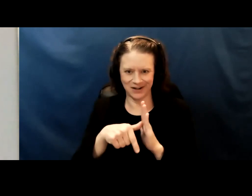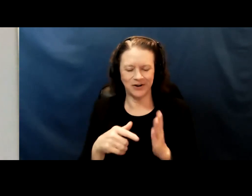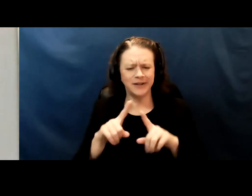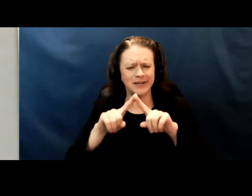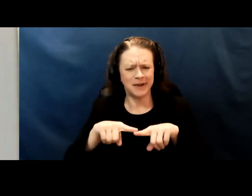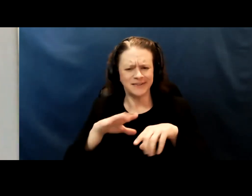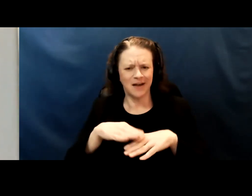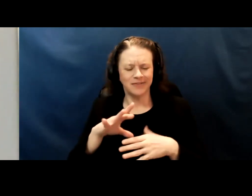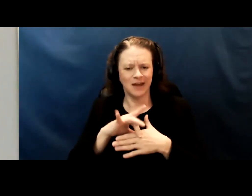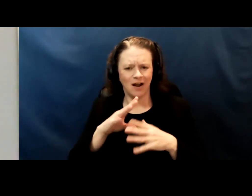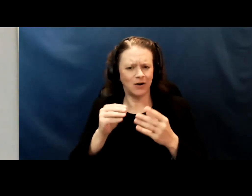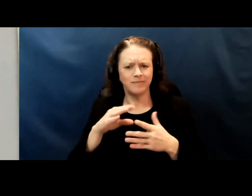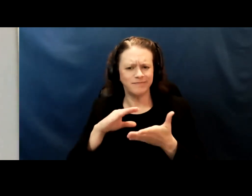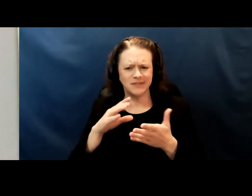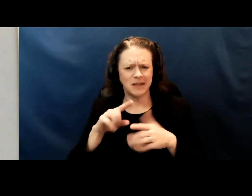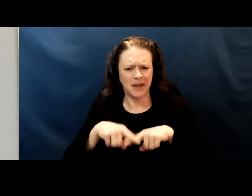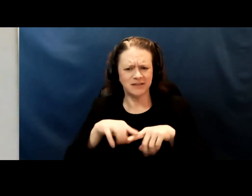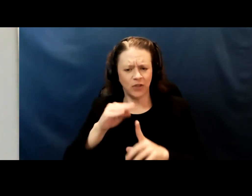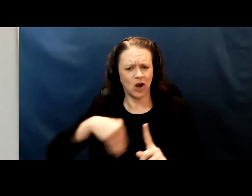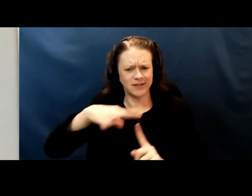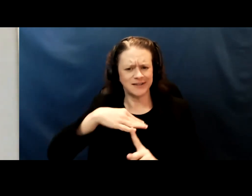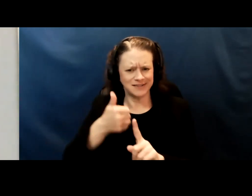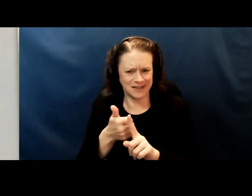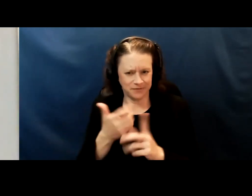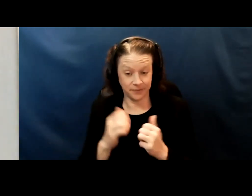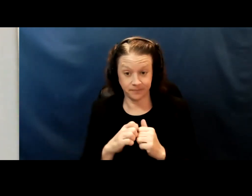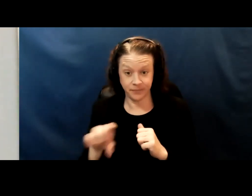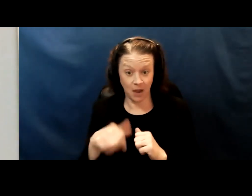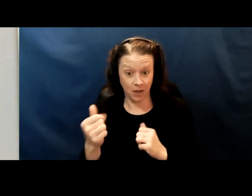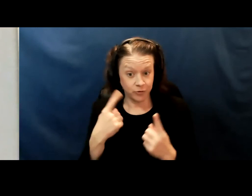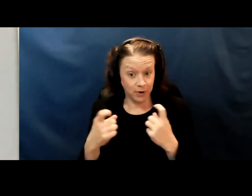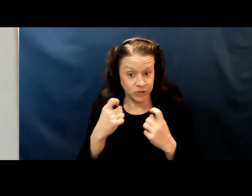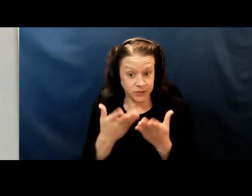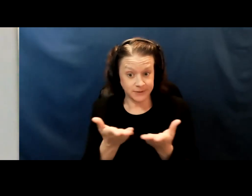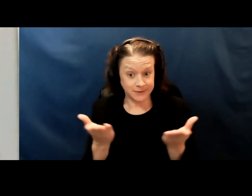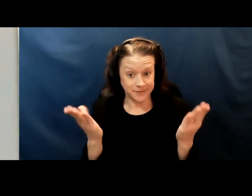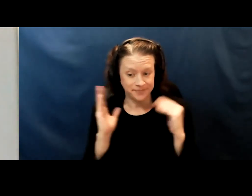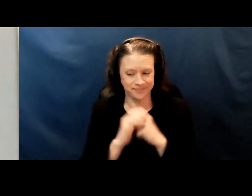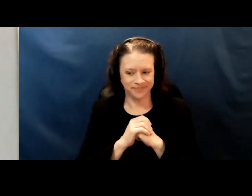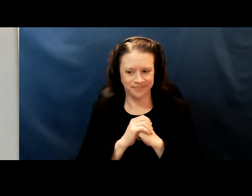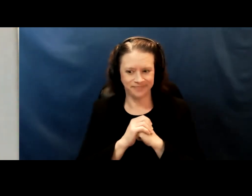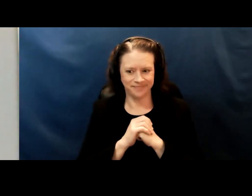context. Are there any other questions?